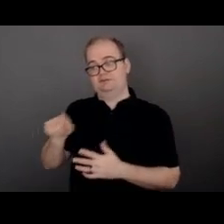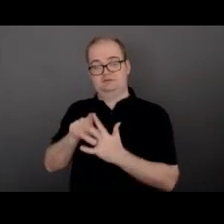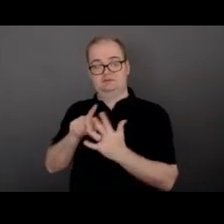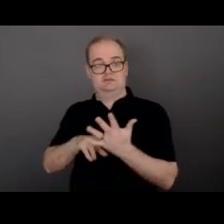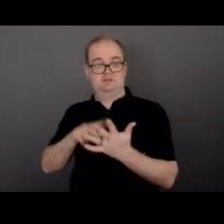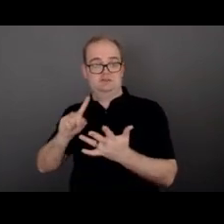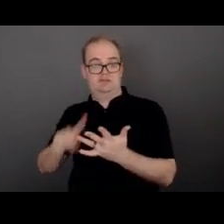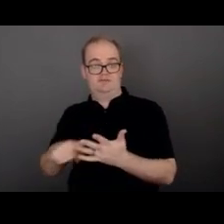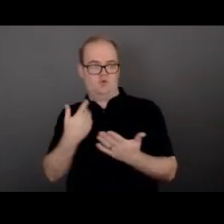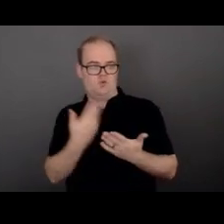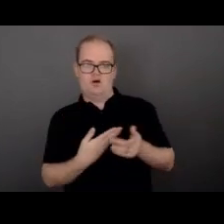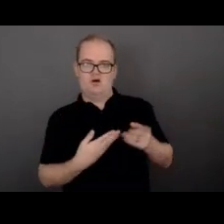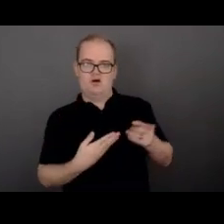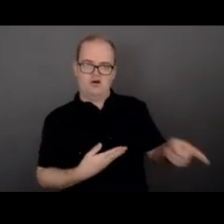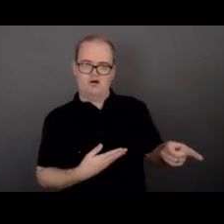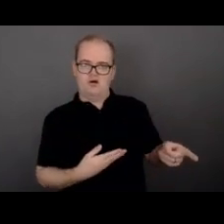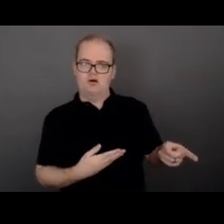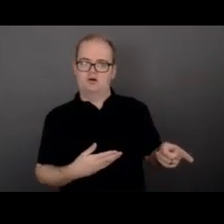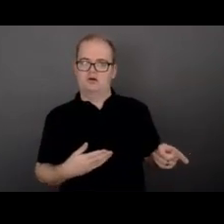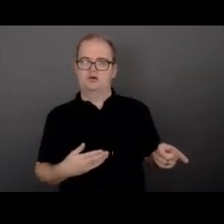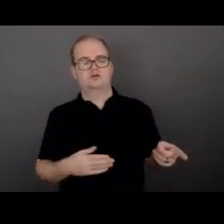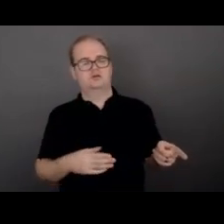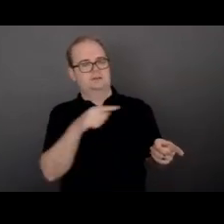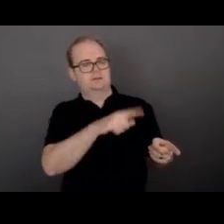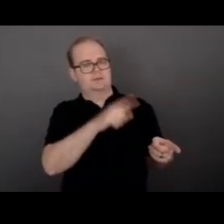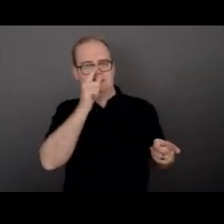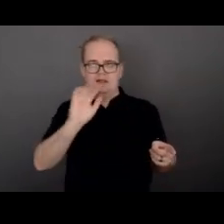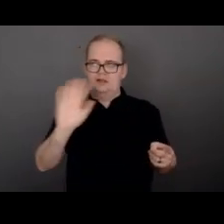can also seek to vary the DVO because they are named as a respondent.